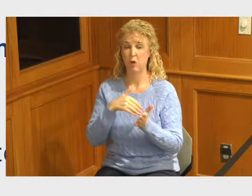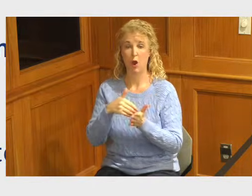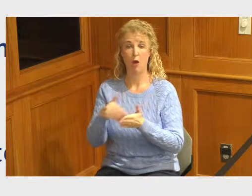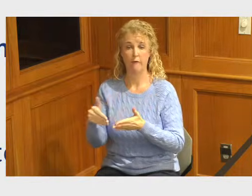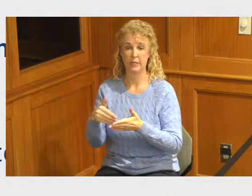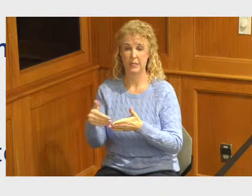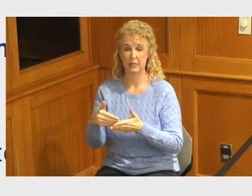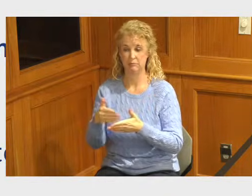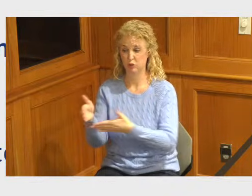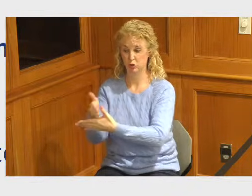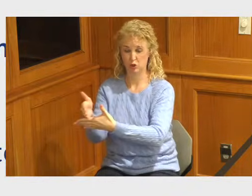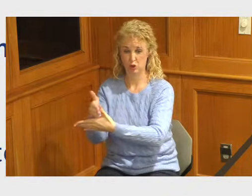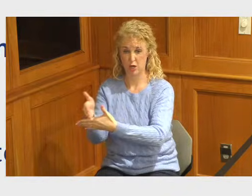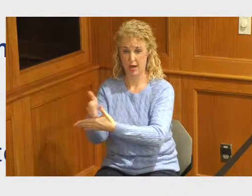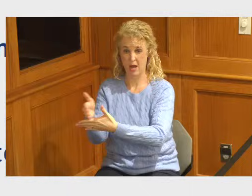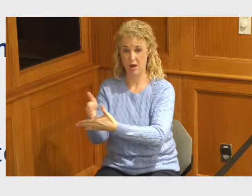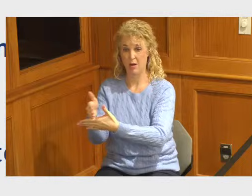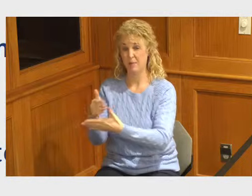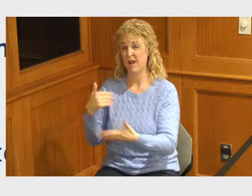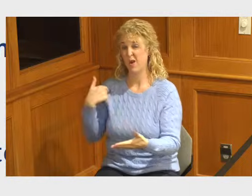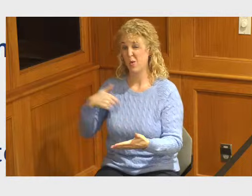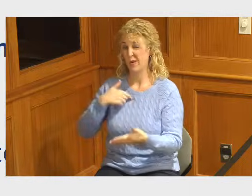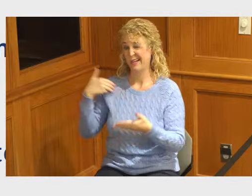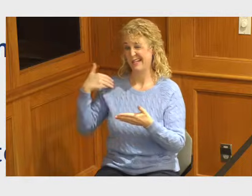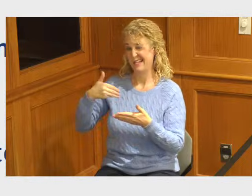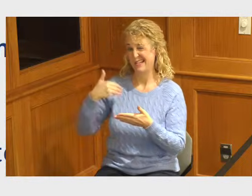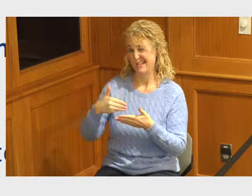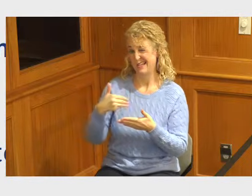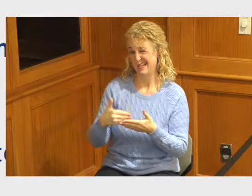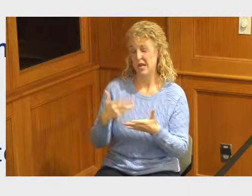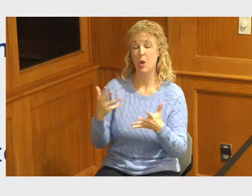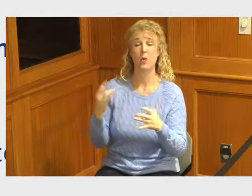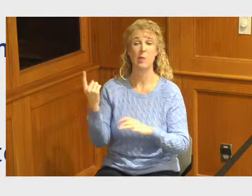talk about as we when we get to the finish line of this, let's do something to sort of like capture